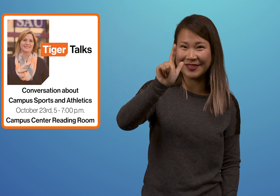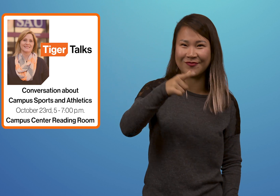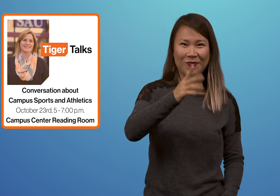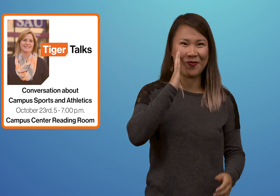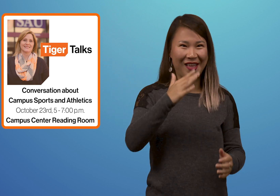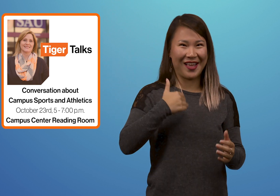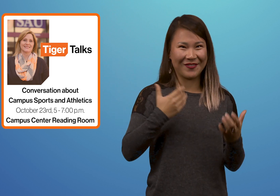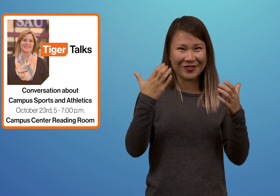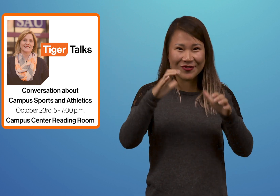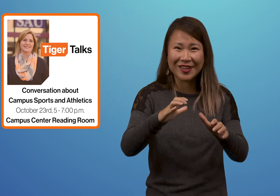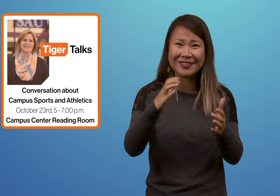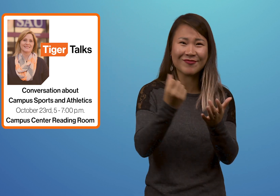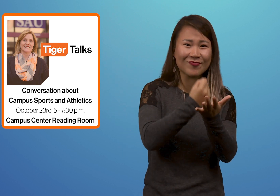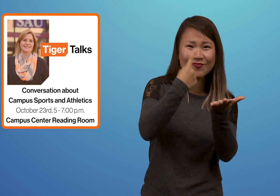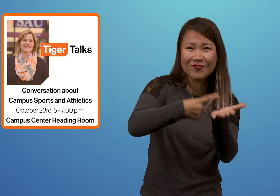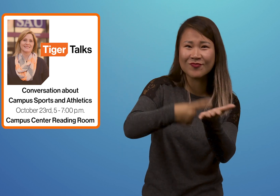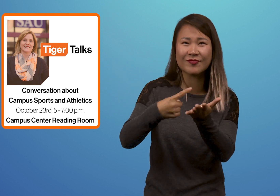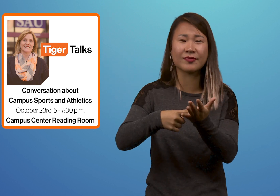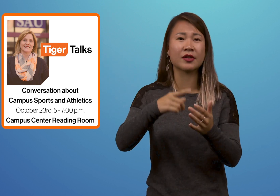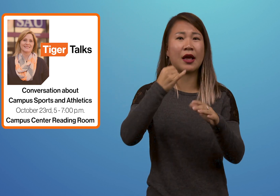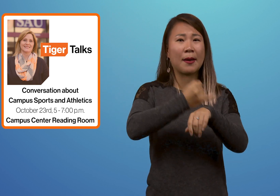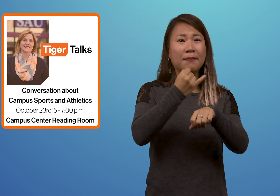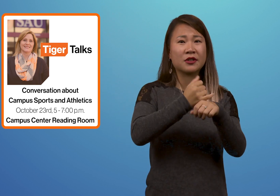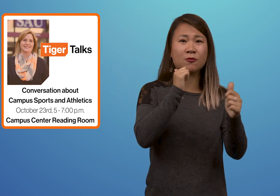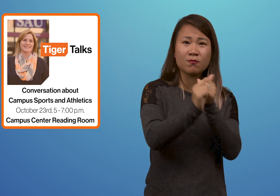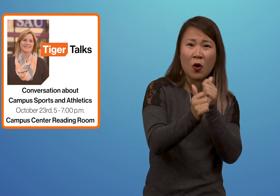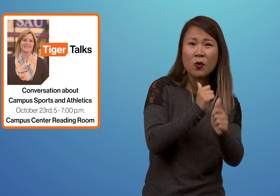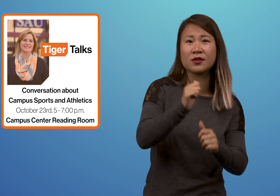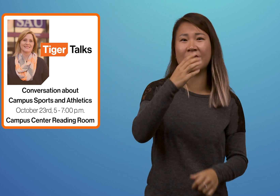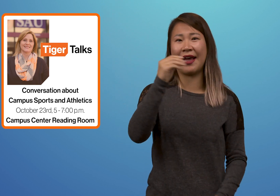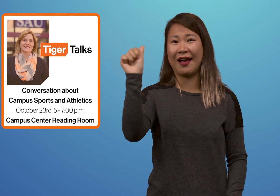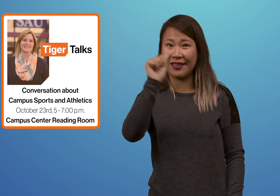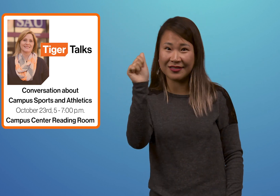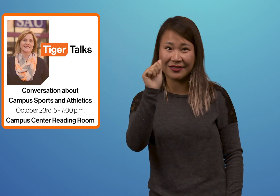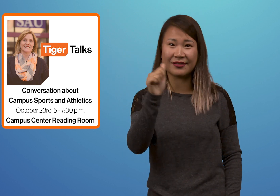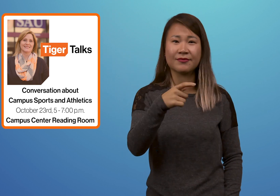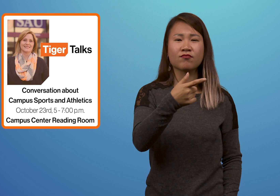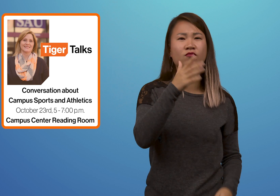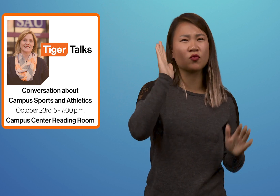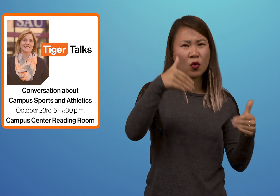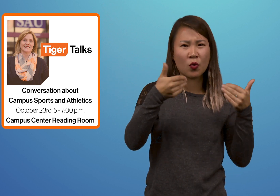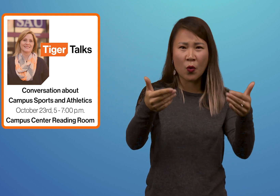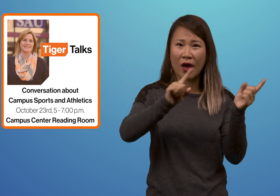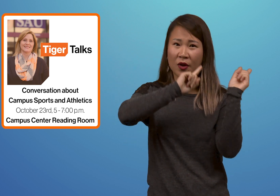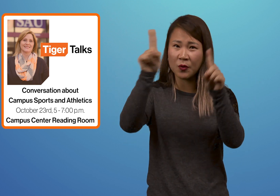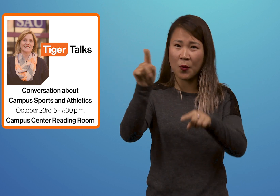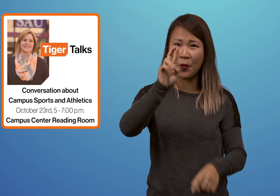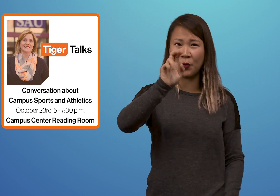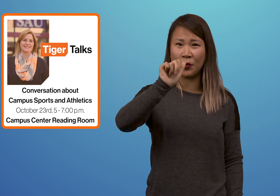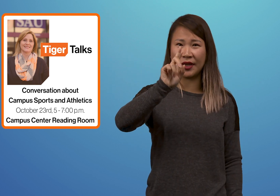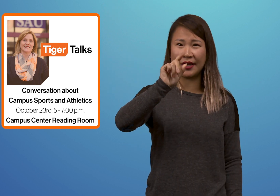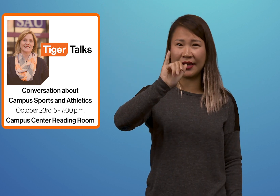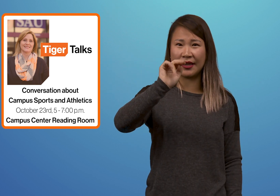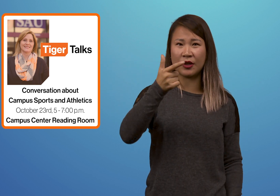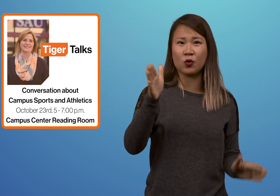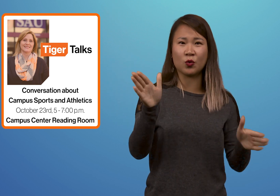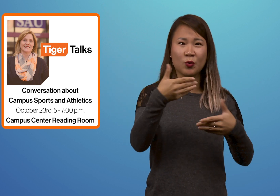On October 23rd, you’ll get a chance to discuss campus sports and athletics.